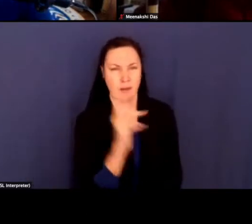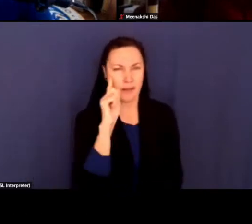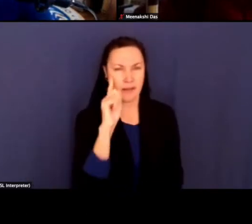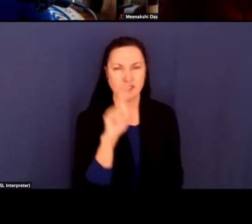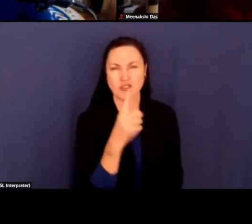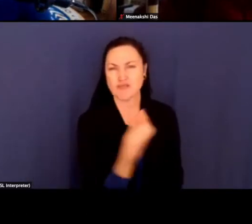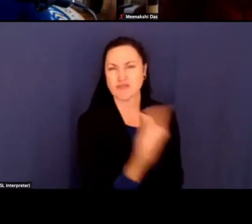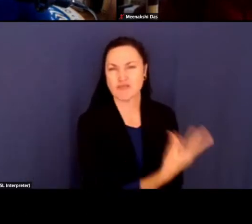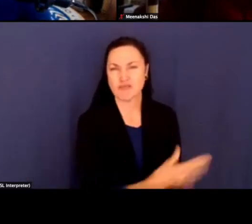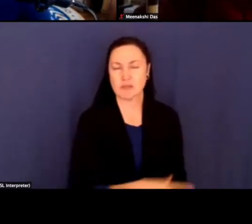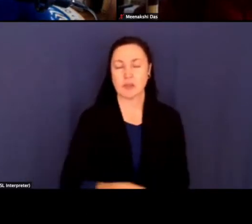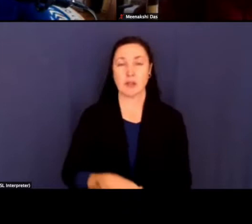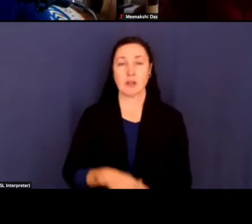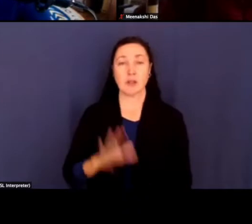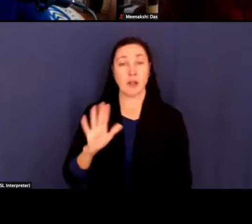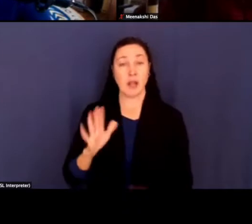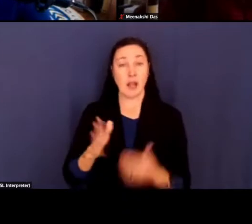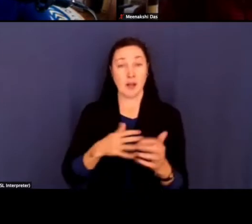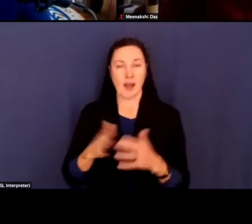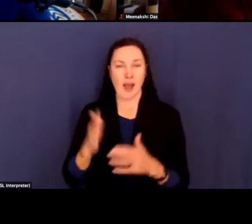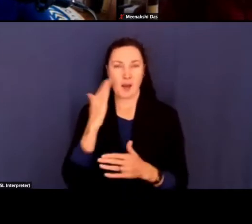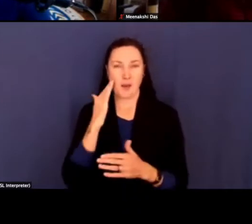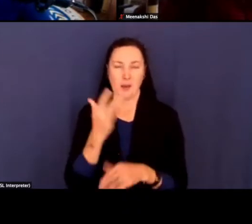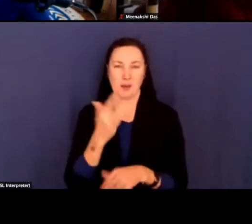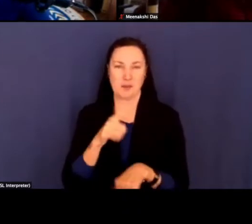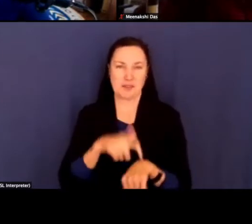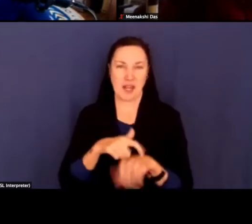My answer to this question I know we have very limited time and my answer is very simple,